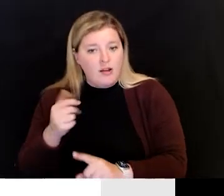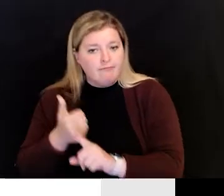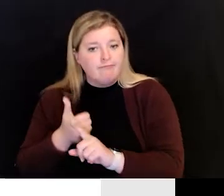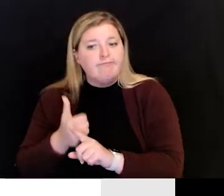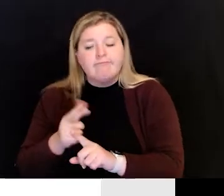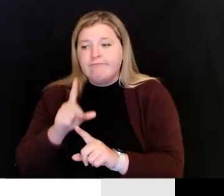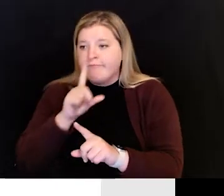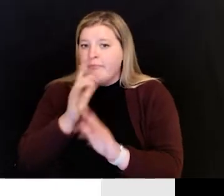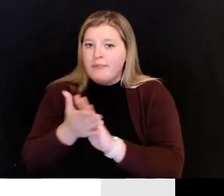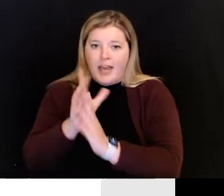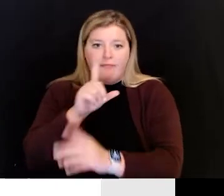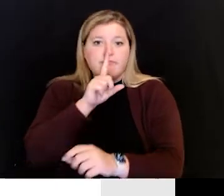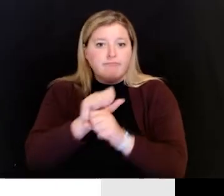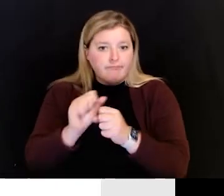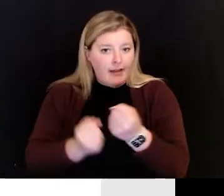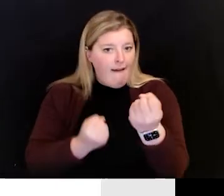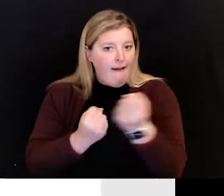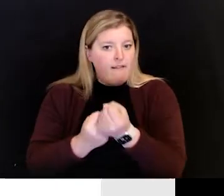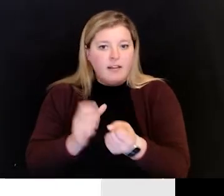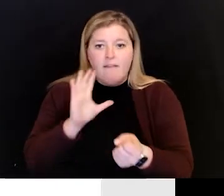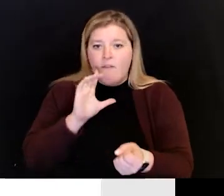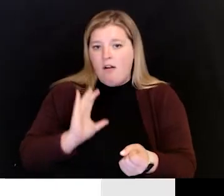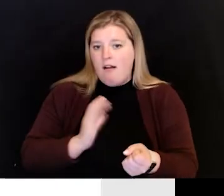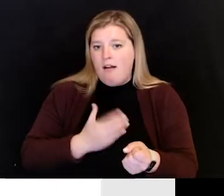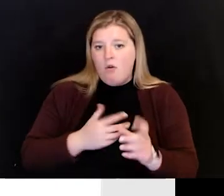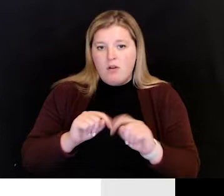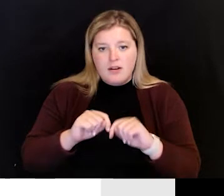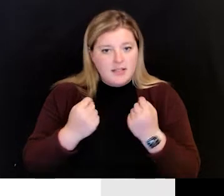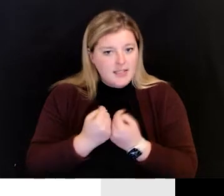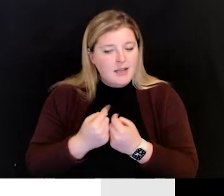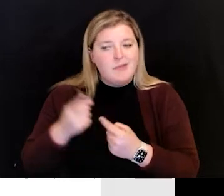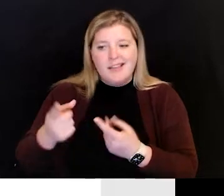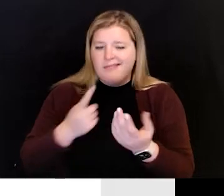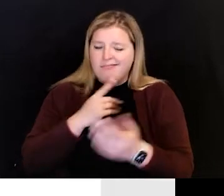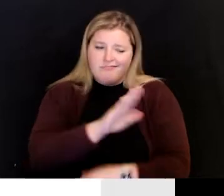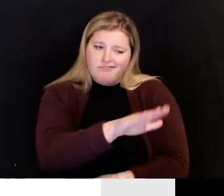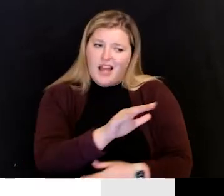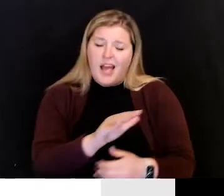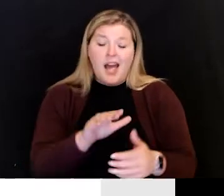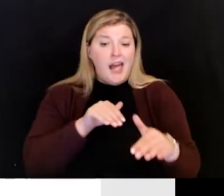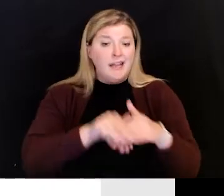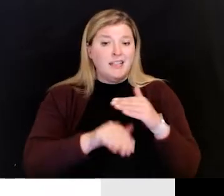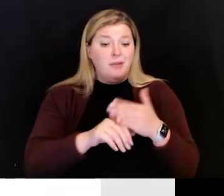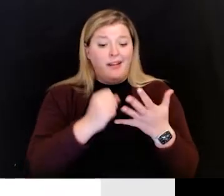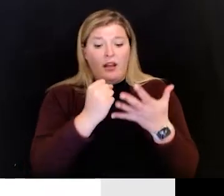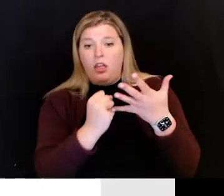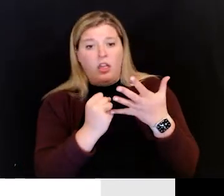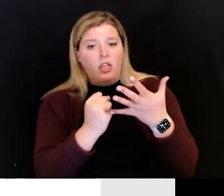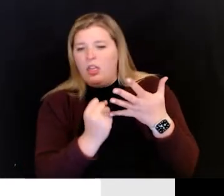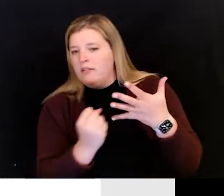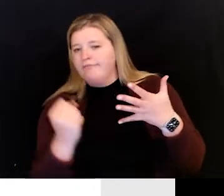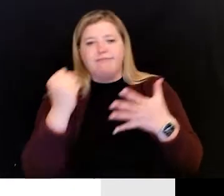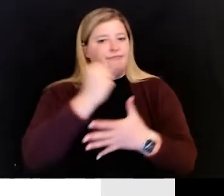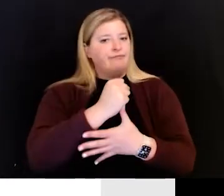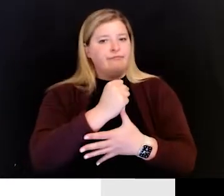making sure that we put accessibility at a higher place in our priority and always pointing out